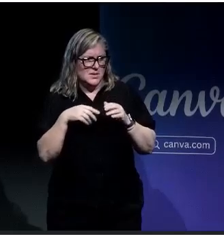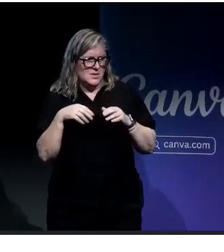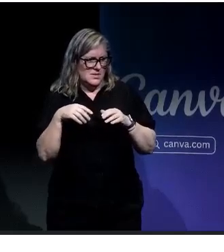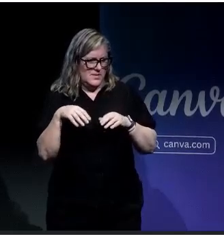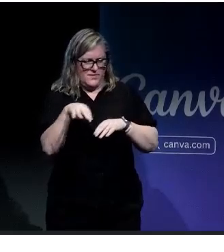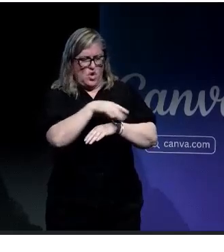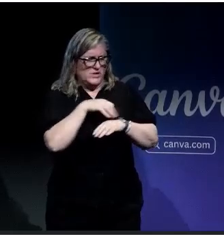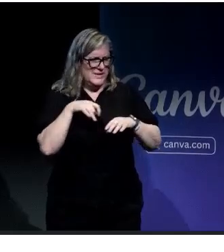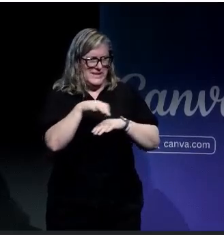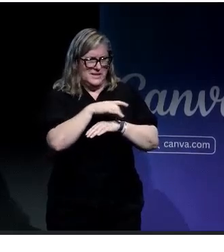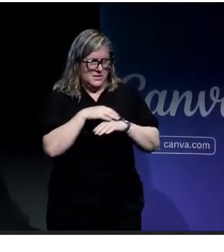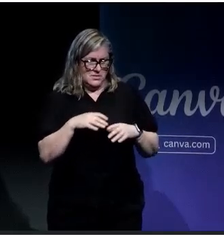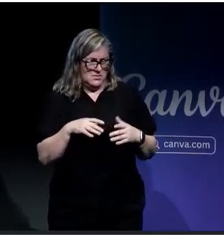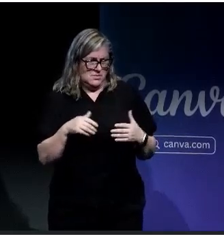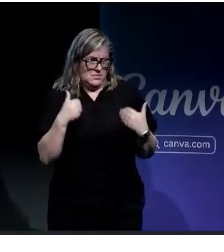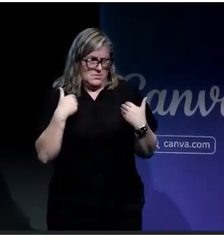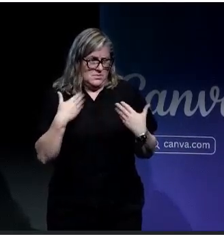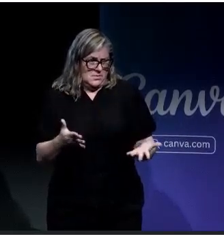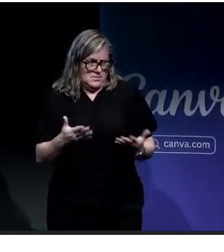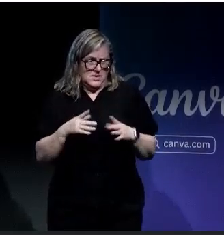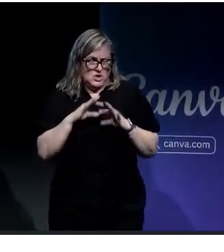Uh, so don't get upset if there's no mud cake with mint frosting.